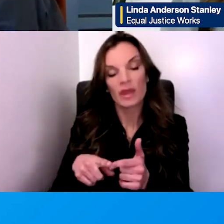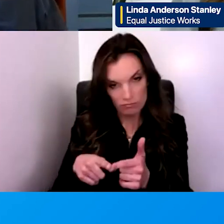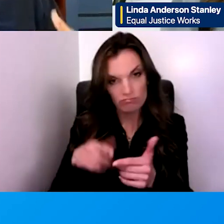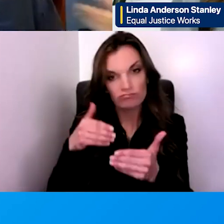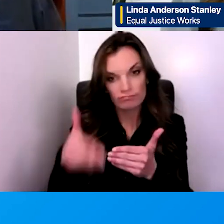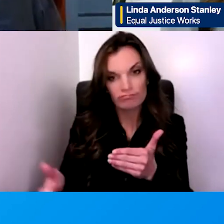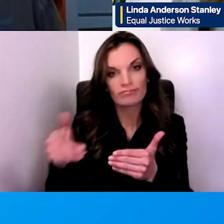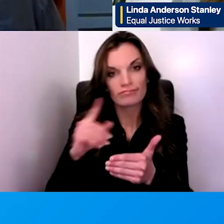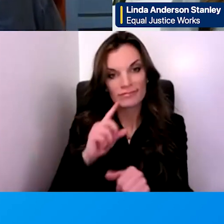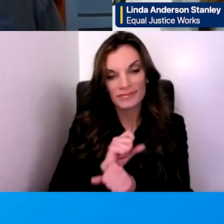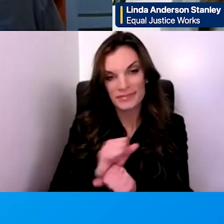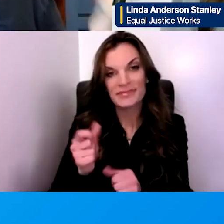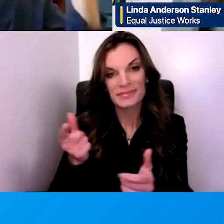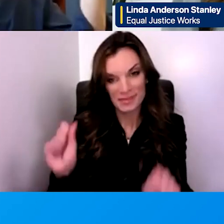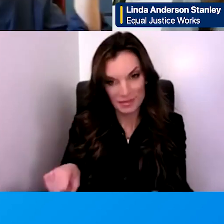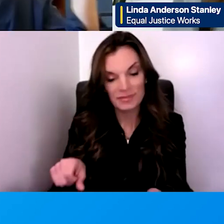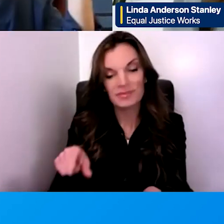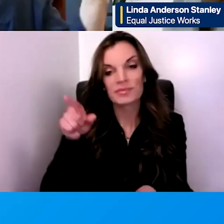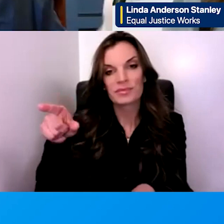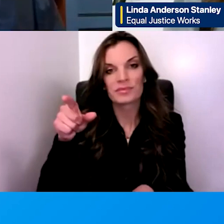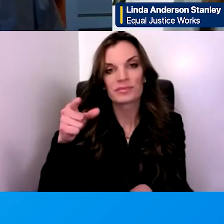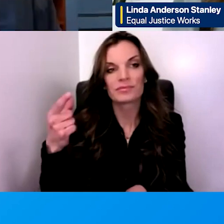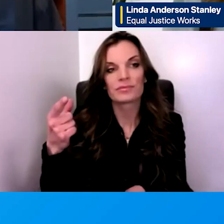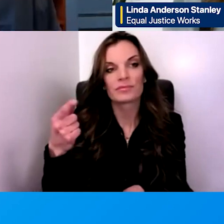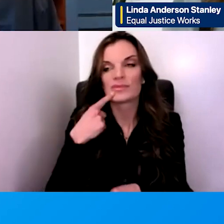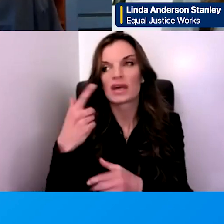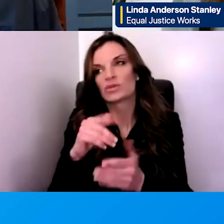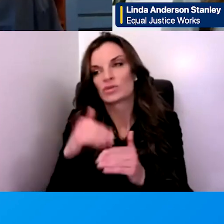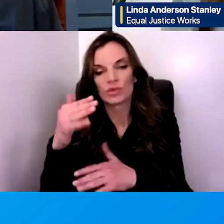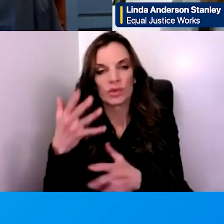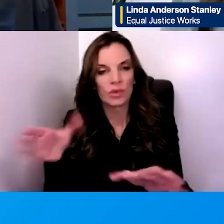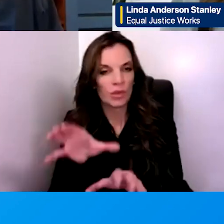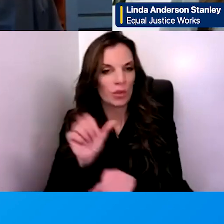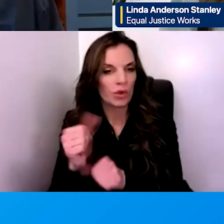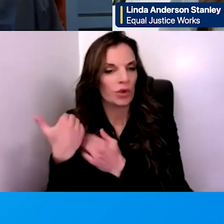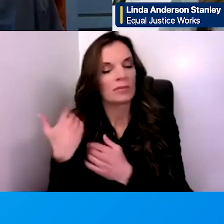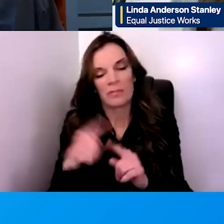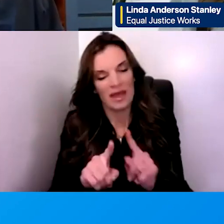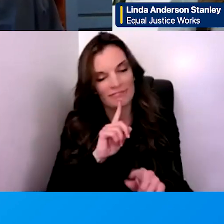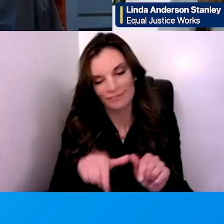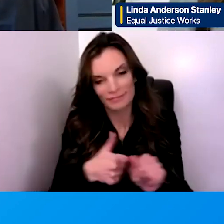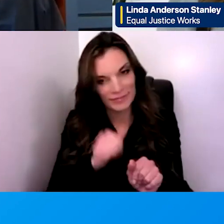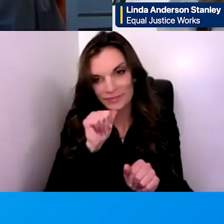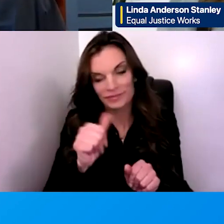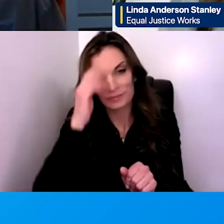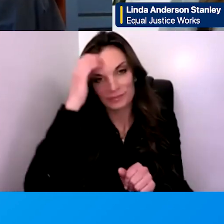a way to do it. It was not particularly onorous but understanding the accessibility components and